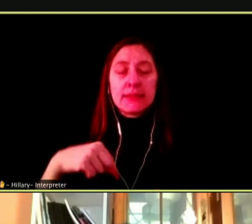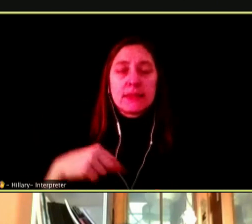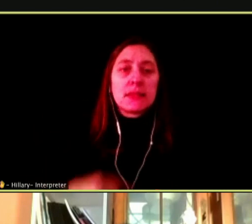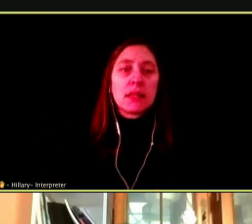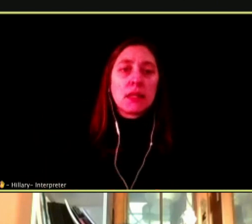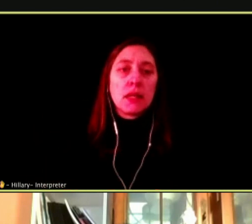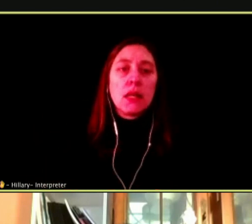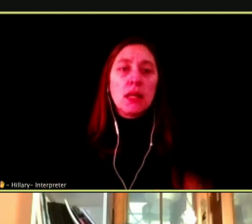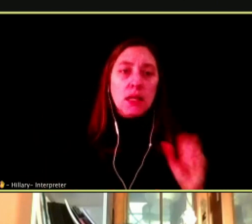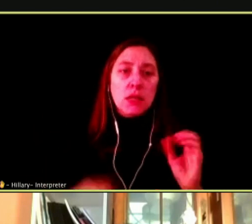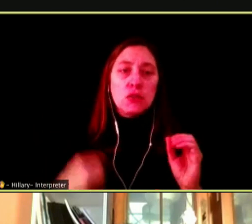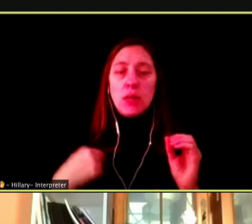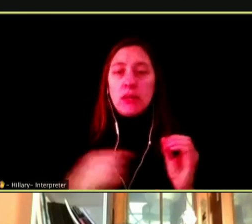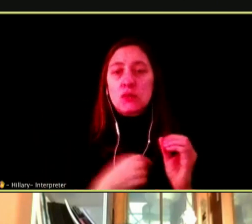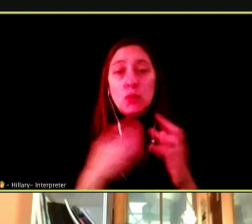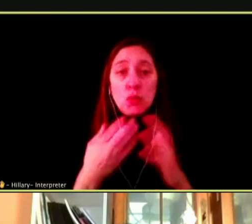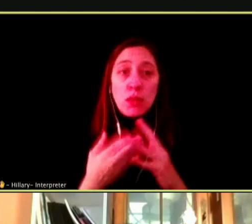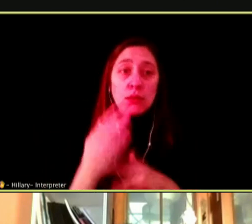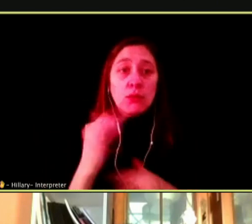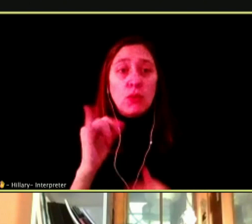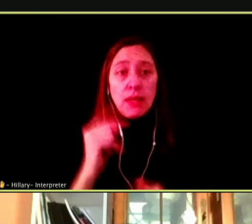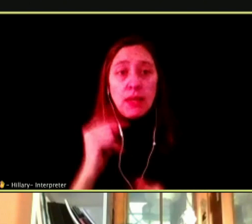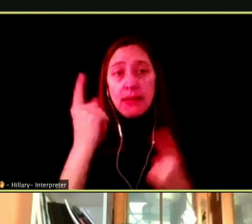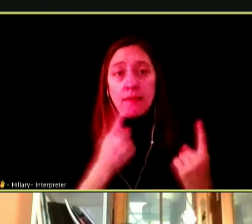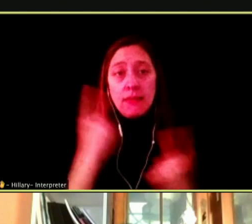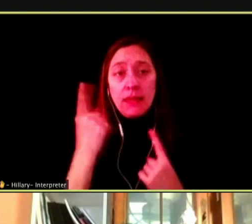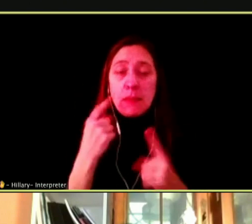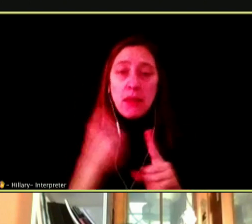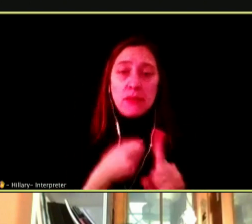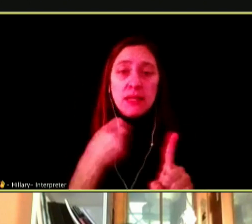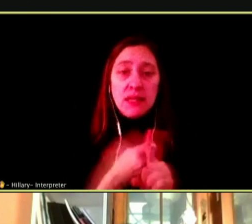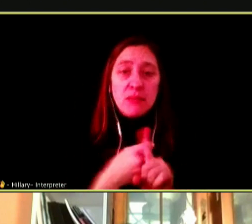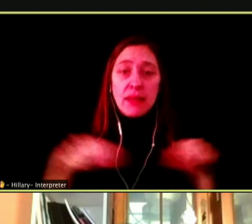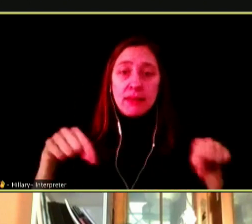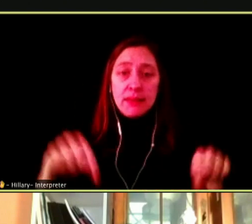AS WE ARE GOING THROUGH THIS AND THINKING ABOUT THE IMPACT IT HAS FOR YOU ARE RIGHT